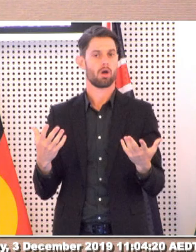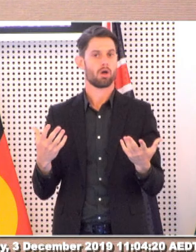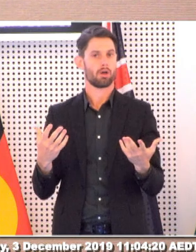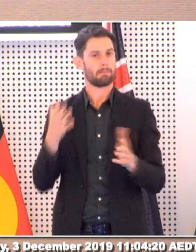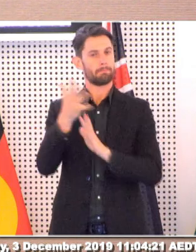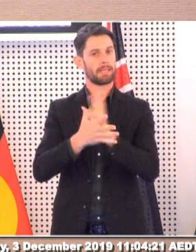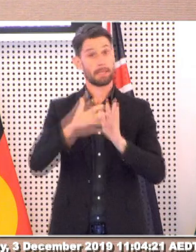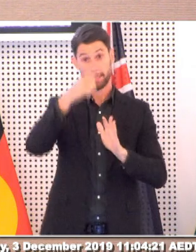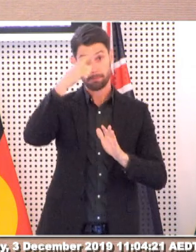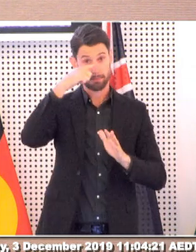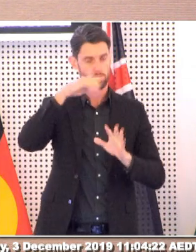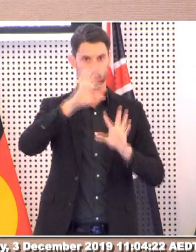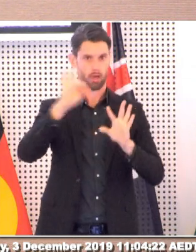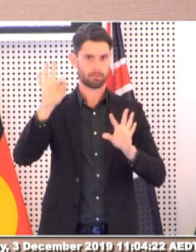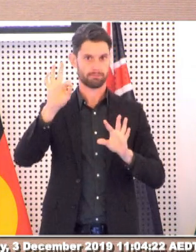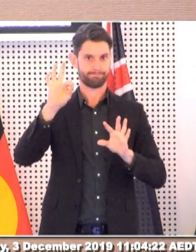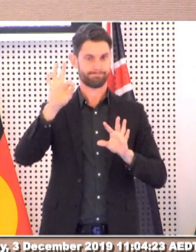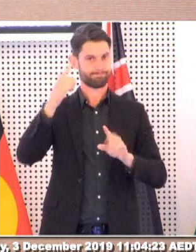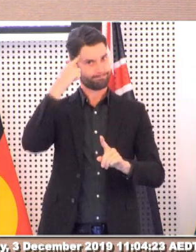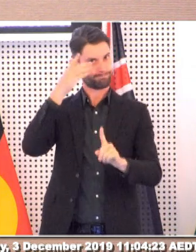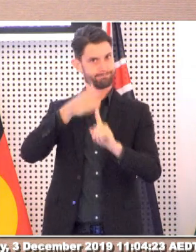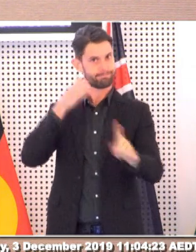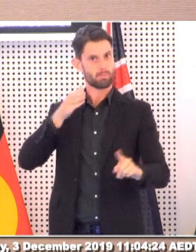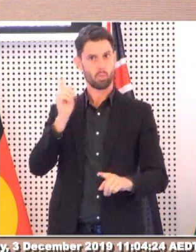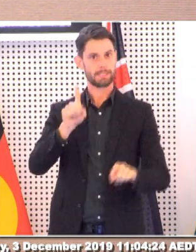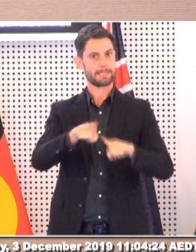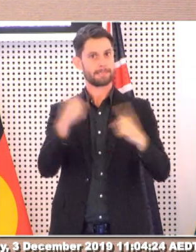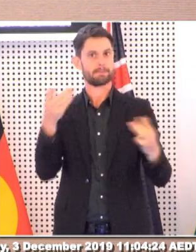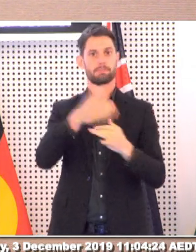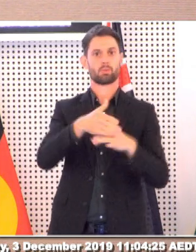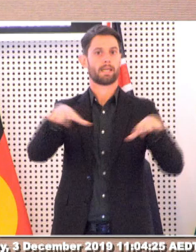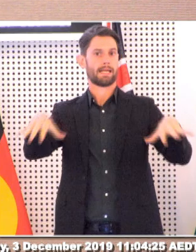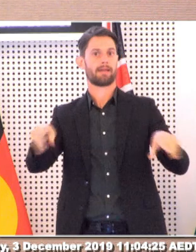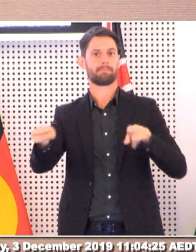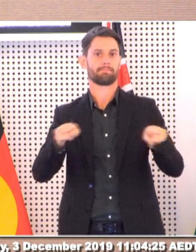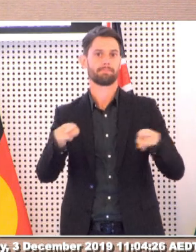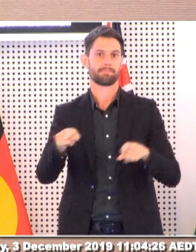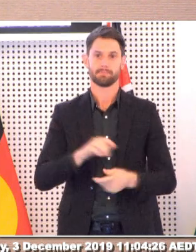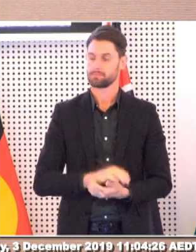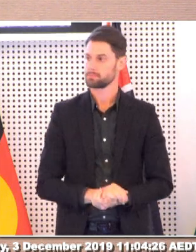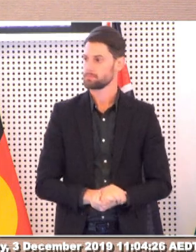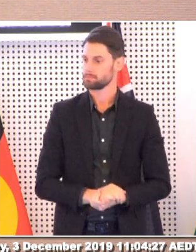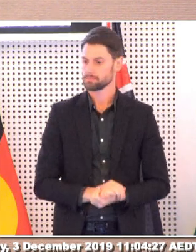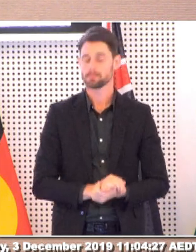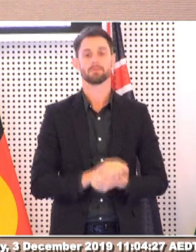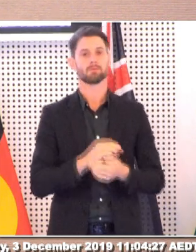concept of crossing the line? Yes. So one of the projects where this was the most apparent